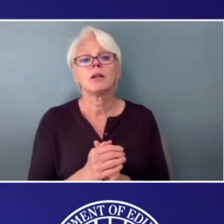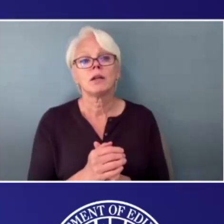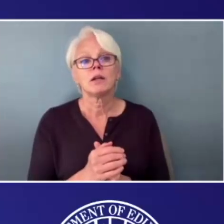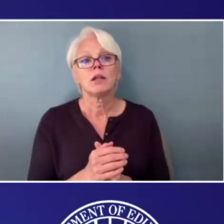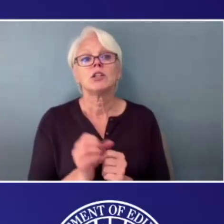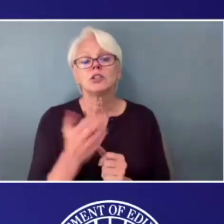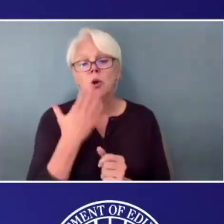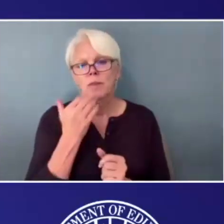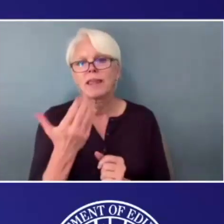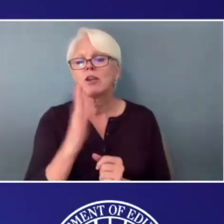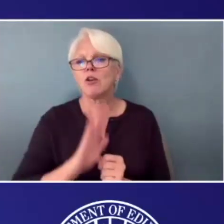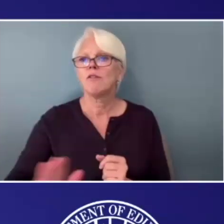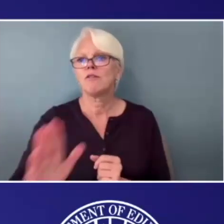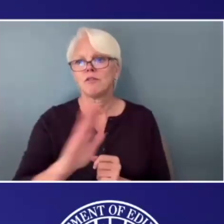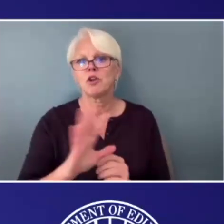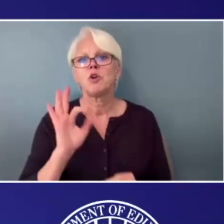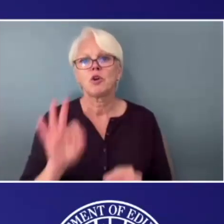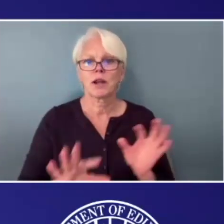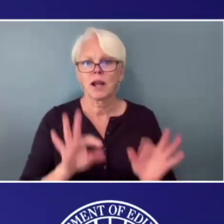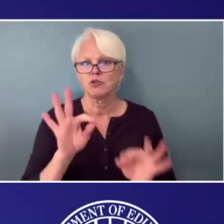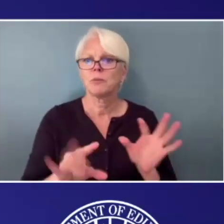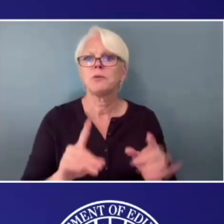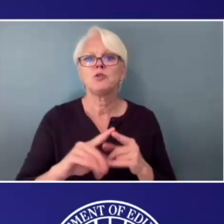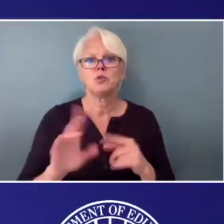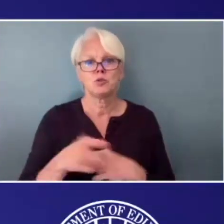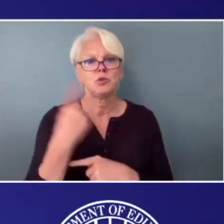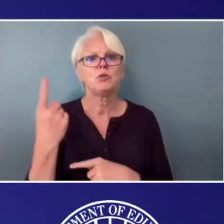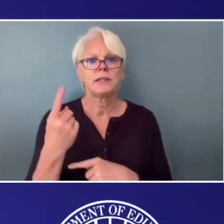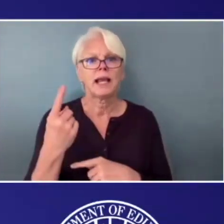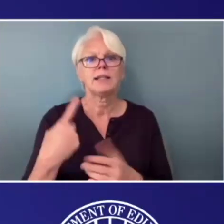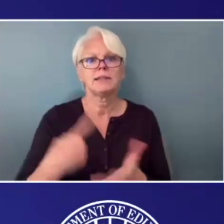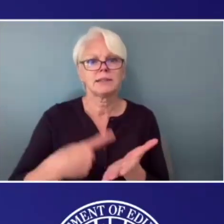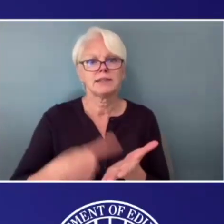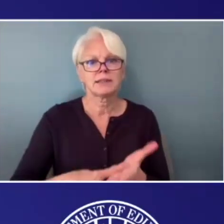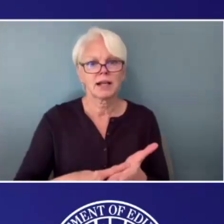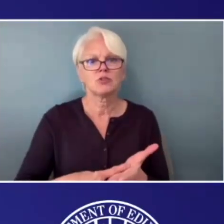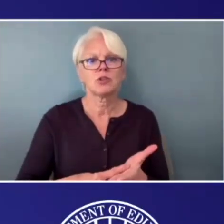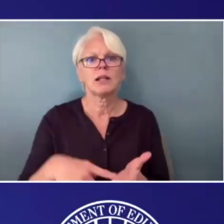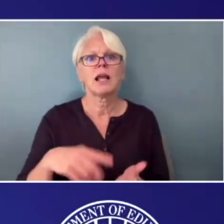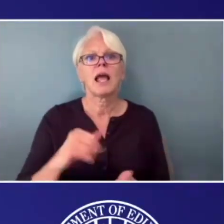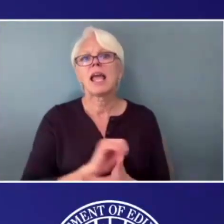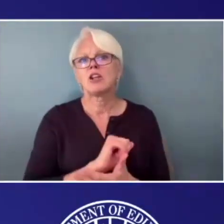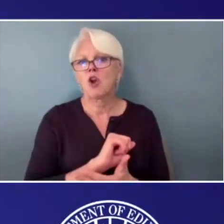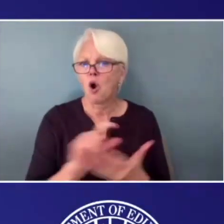contributions to today's discussion and all of the changes that we've made.